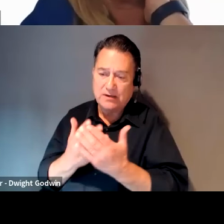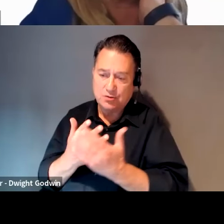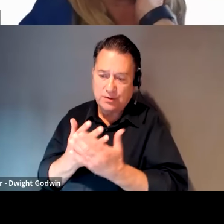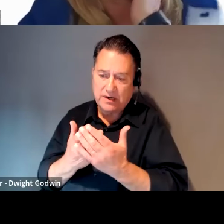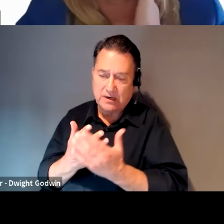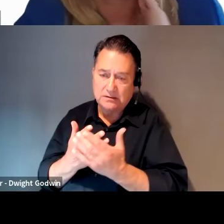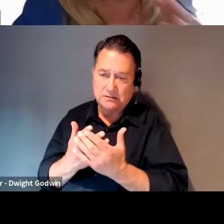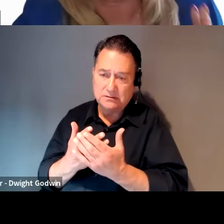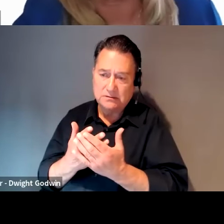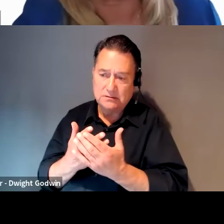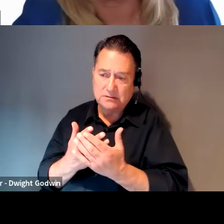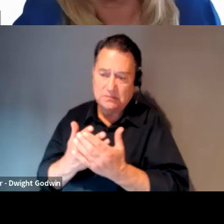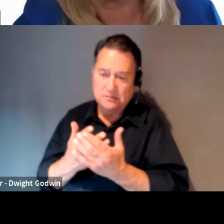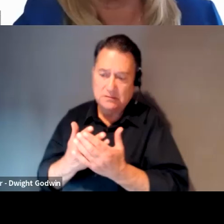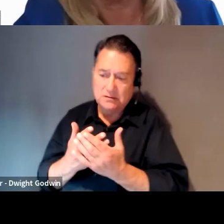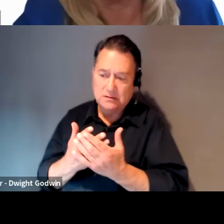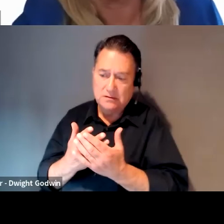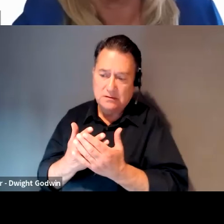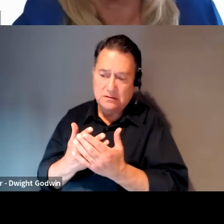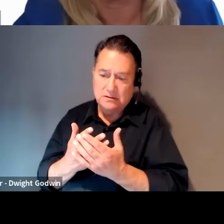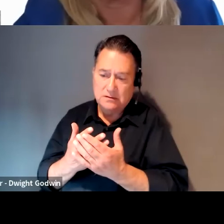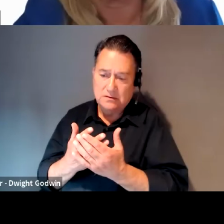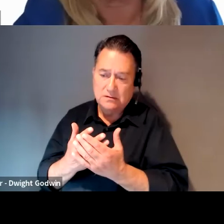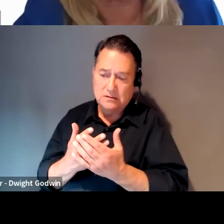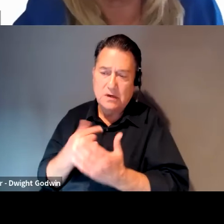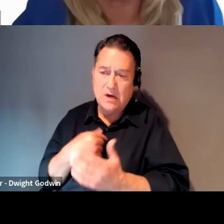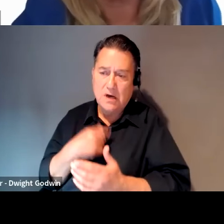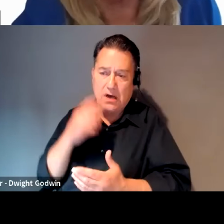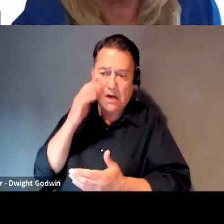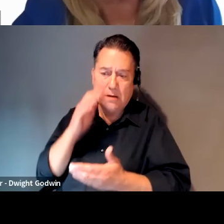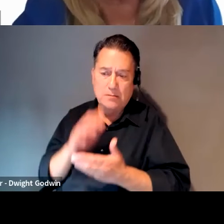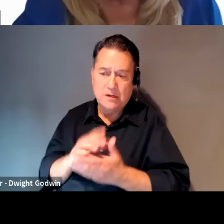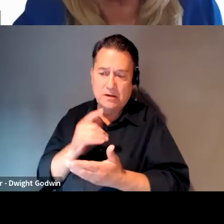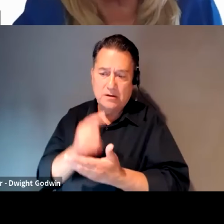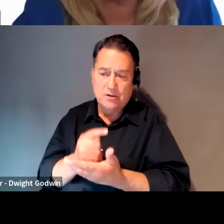And I believe treatment is the experts in determining